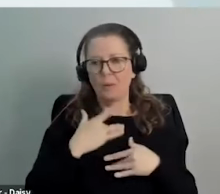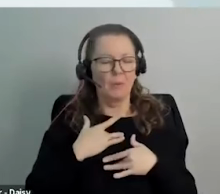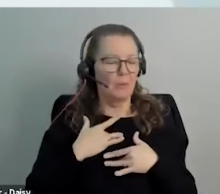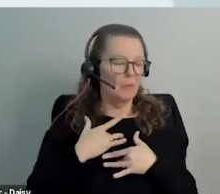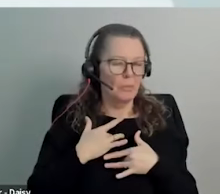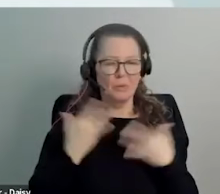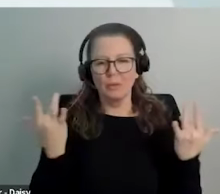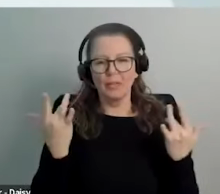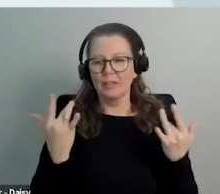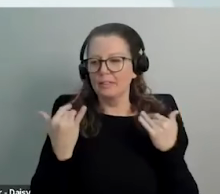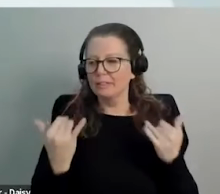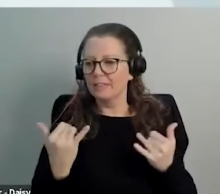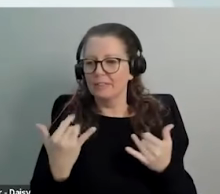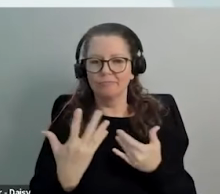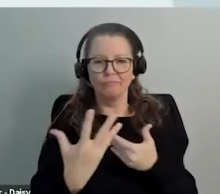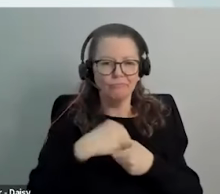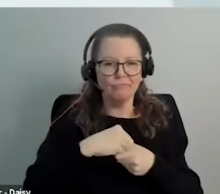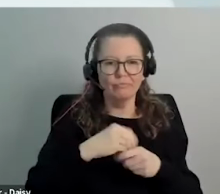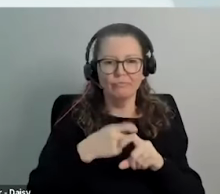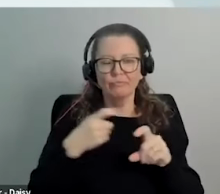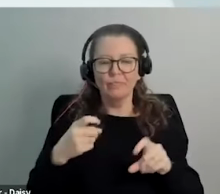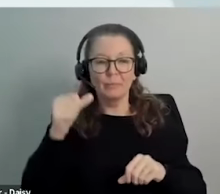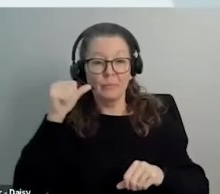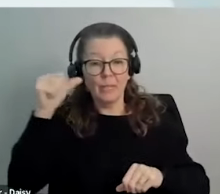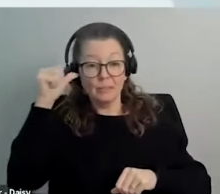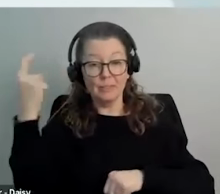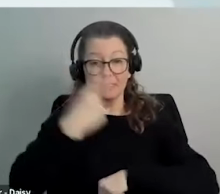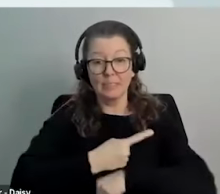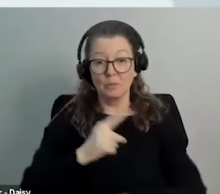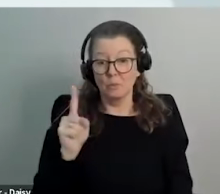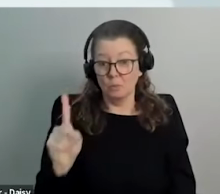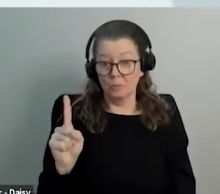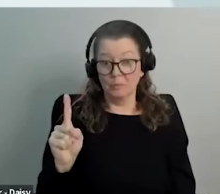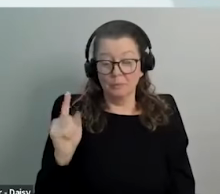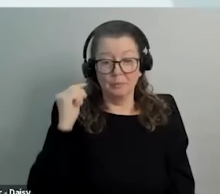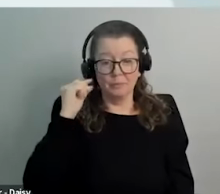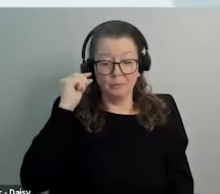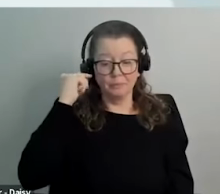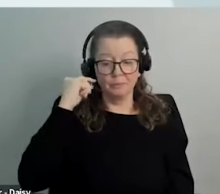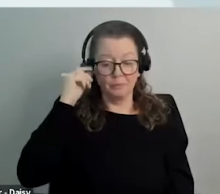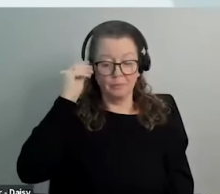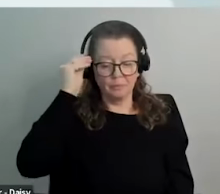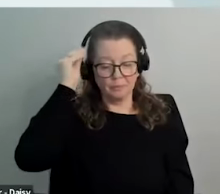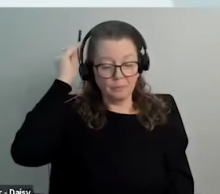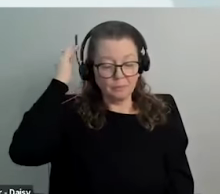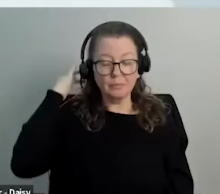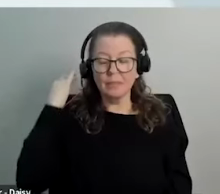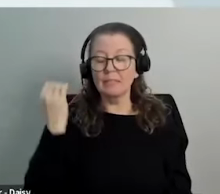with the engagement from day one. Yesterday, we've had hundreds of people participating